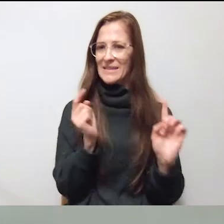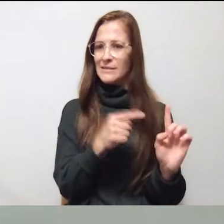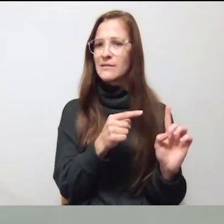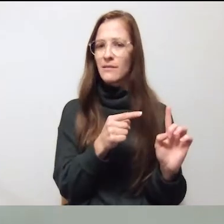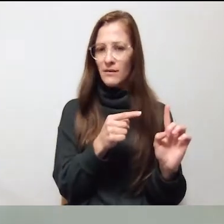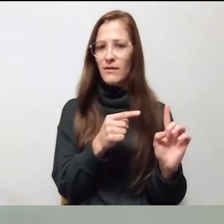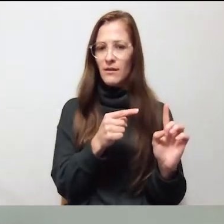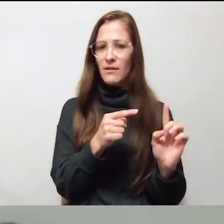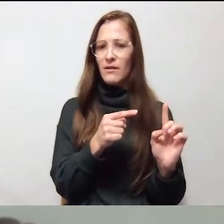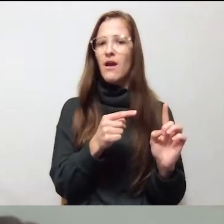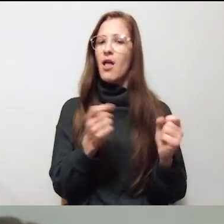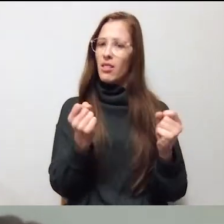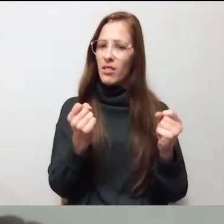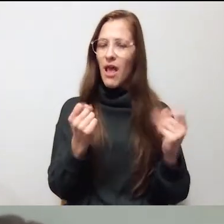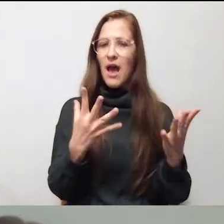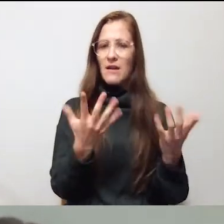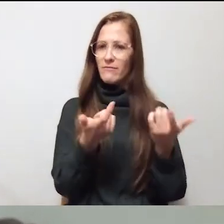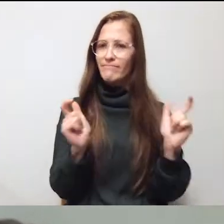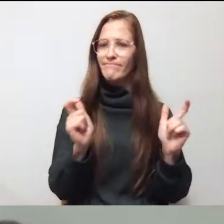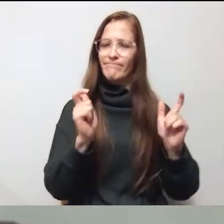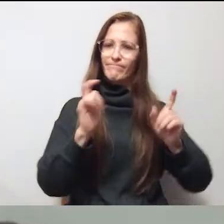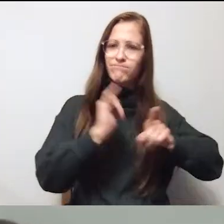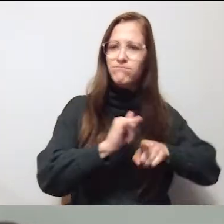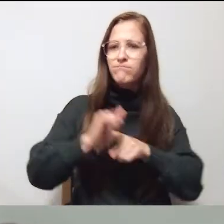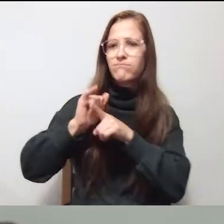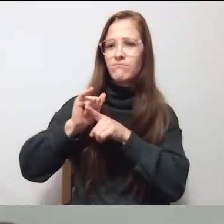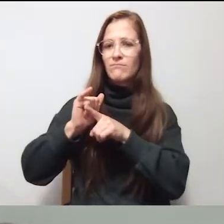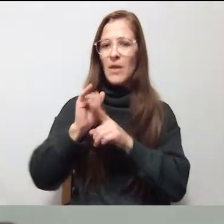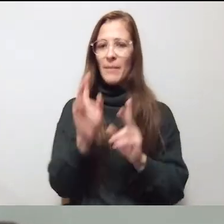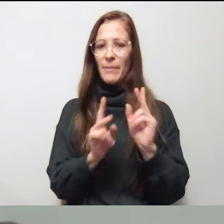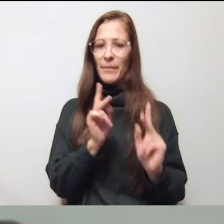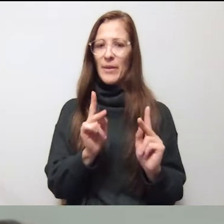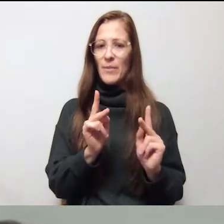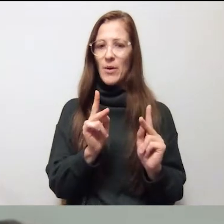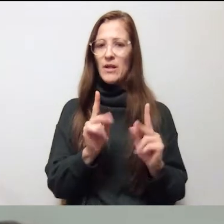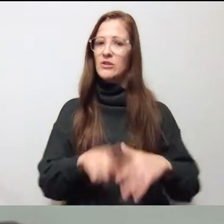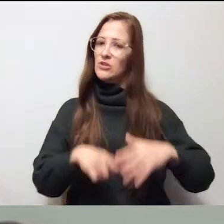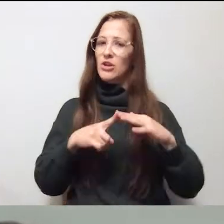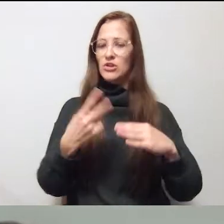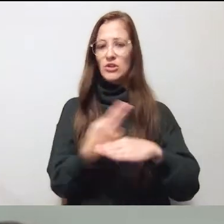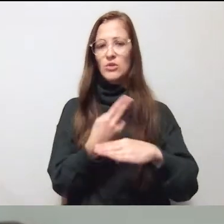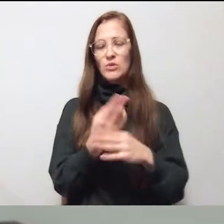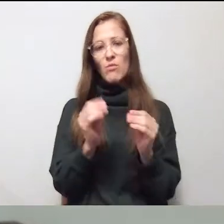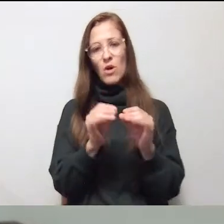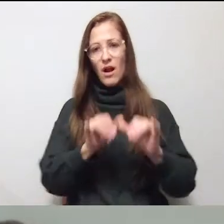Like, so there's a lot of keywords that come up and people, as we start to use them more commonly